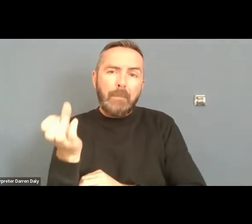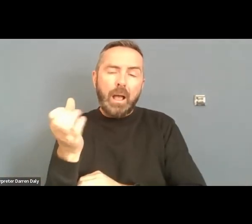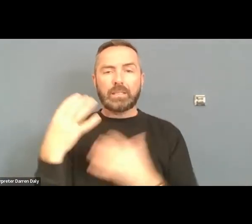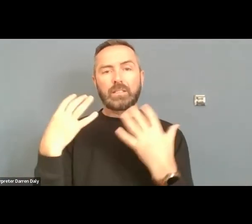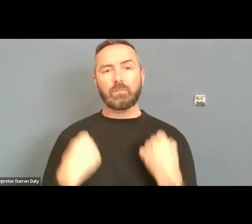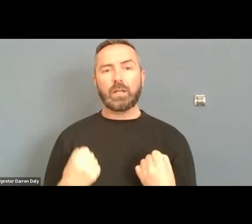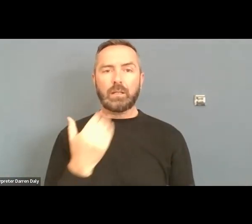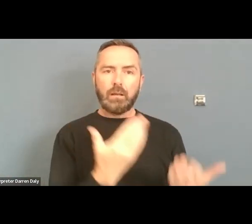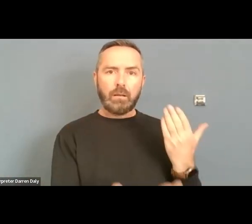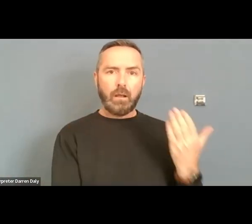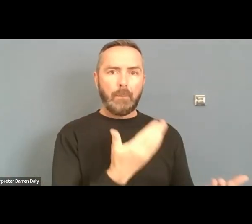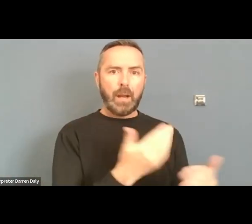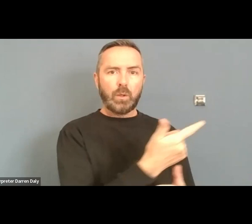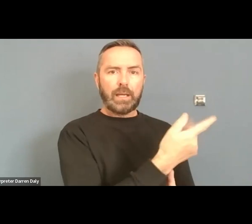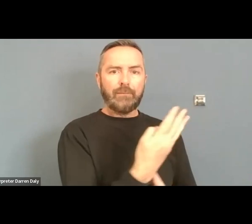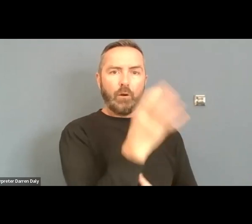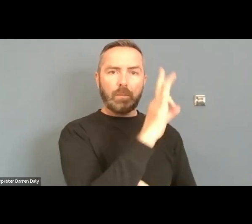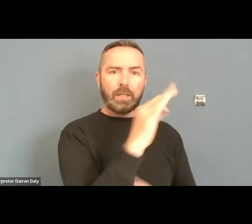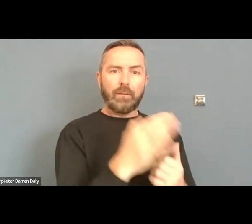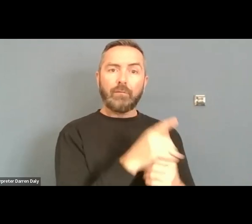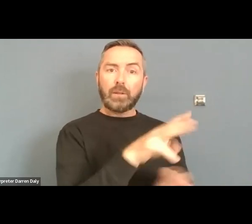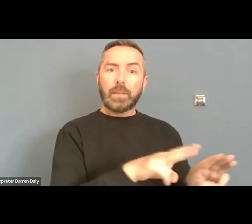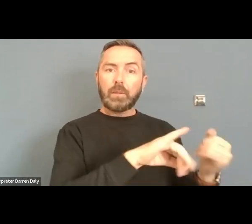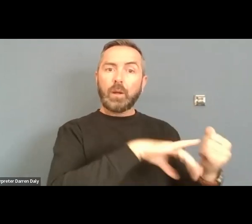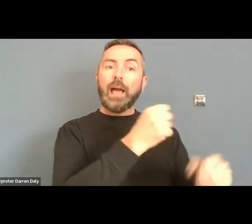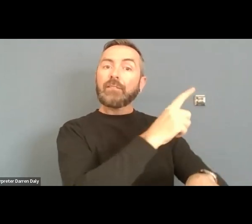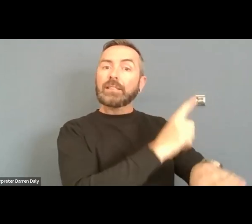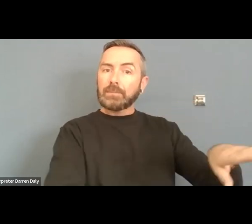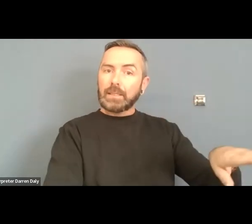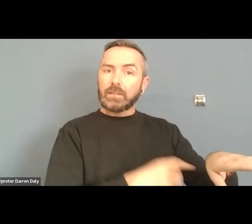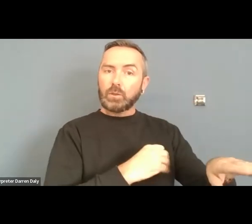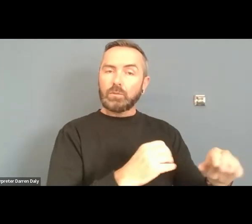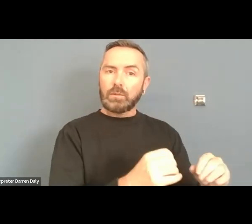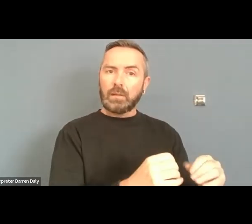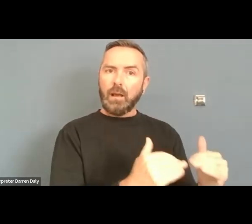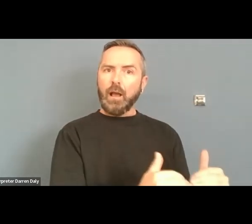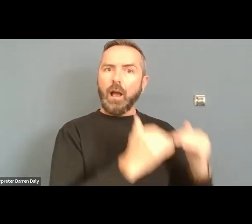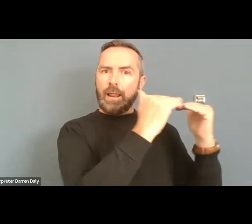compared to 24% of those with a disability to a great extent and 22% of